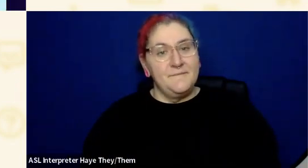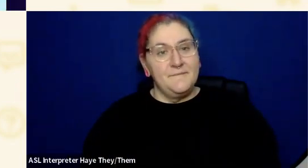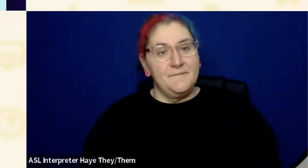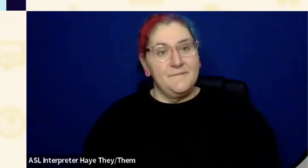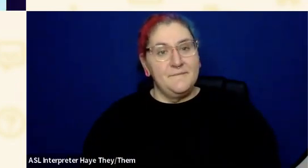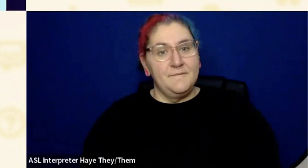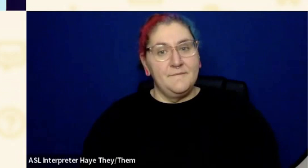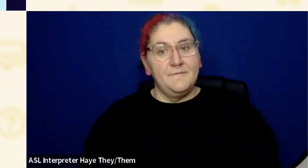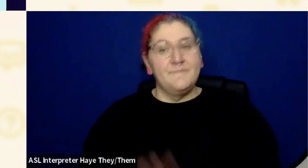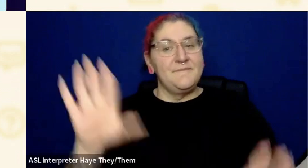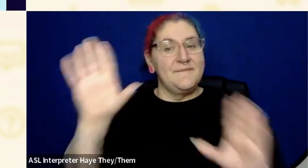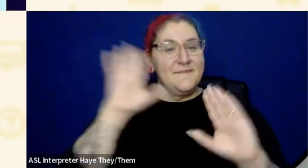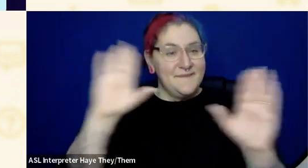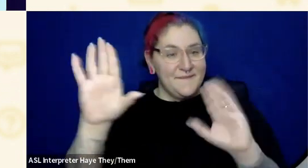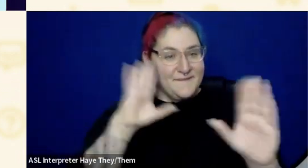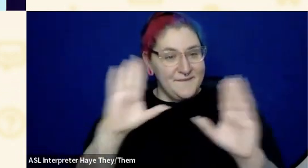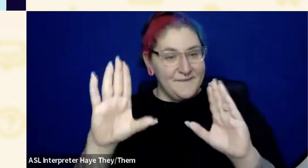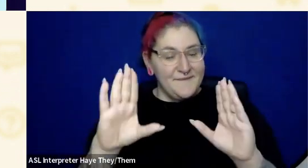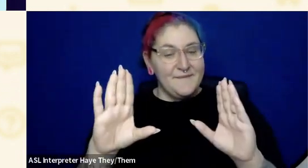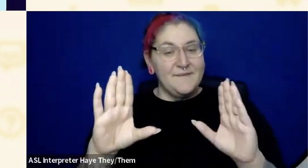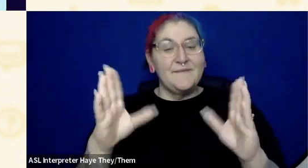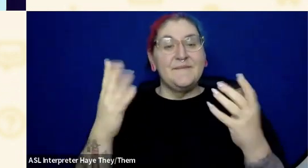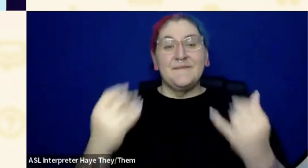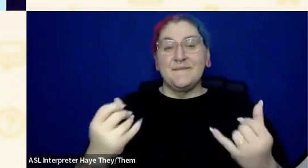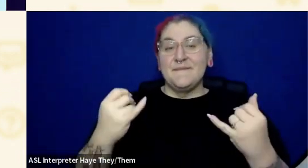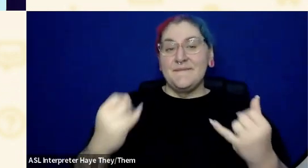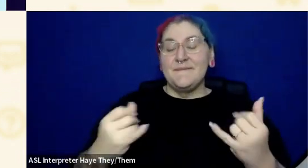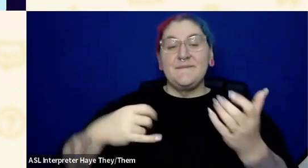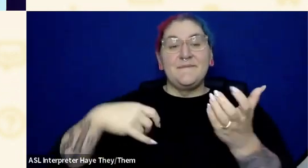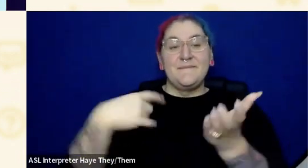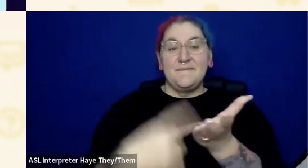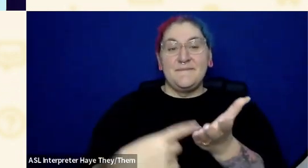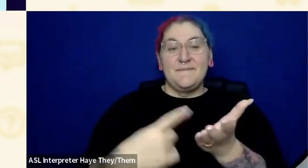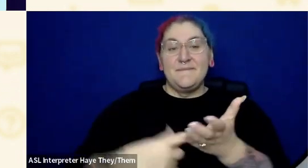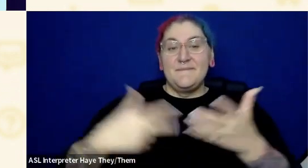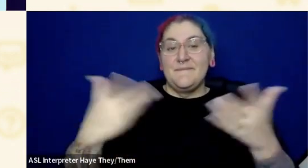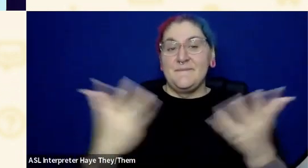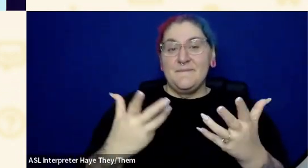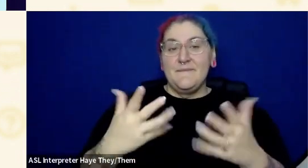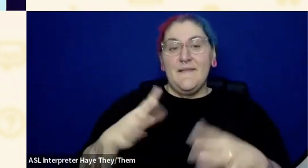Hello. We're going to talk about forms and accessibility.